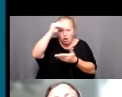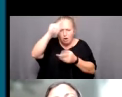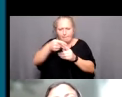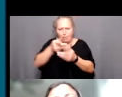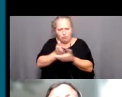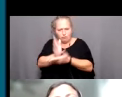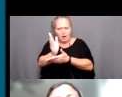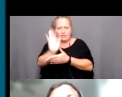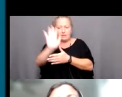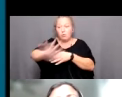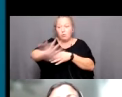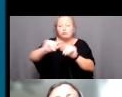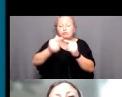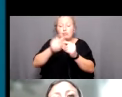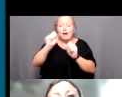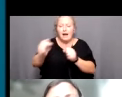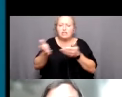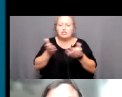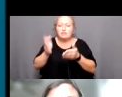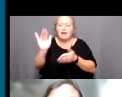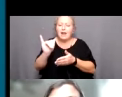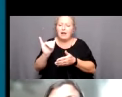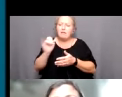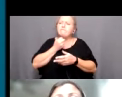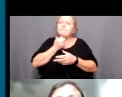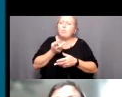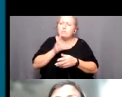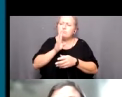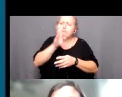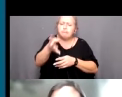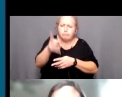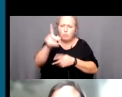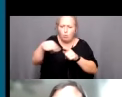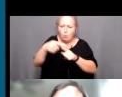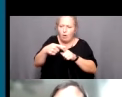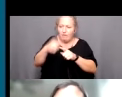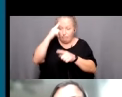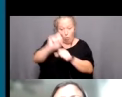groups can serve as a voice for workers when they have none.